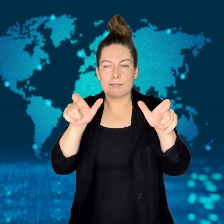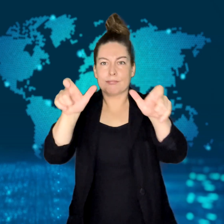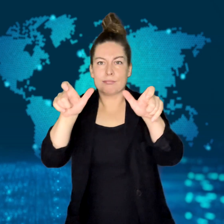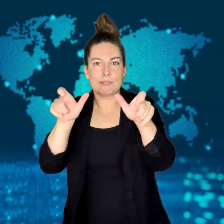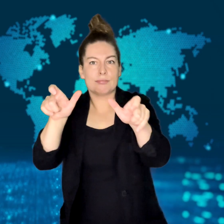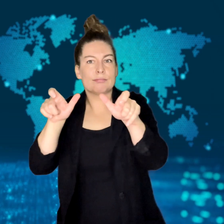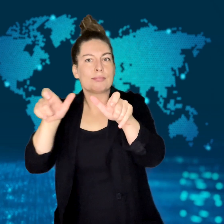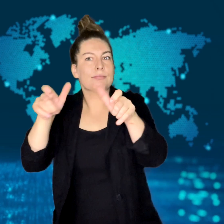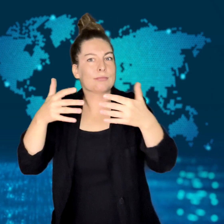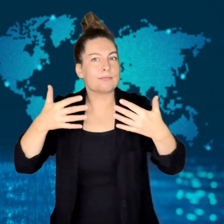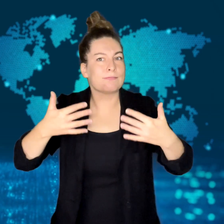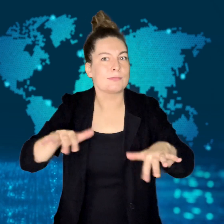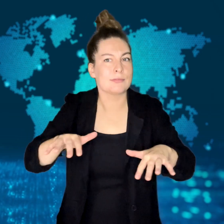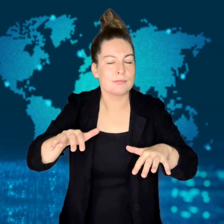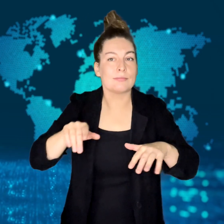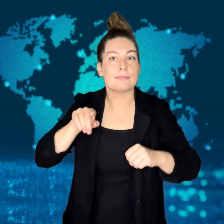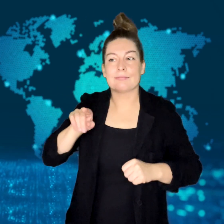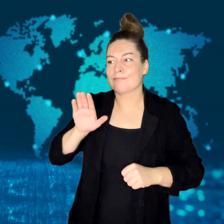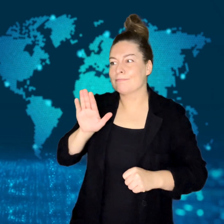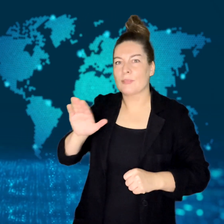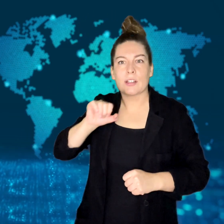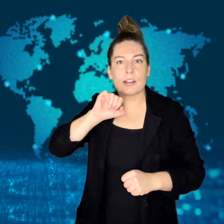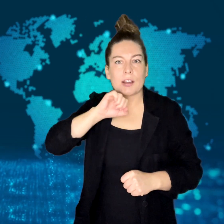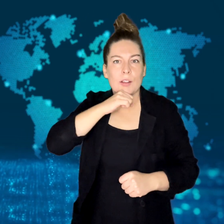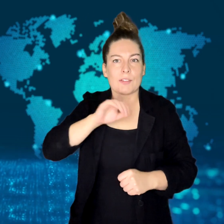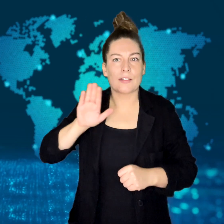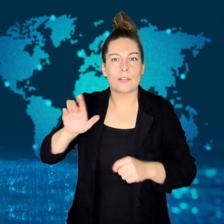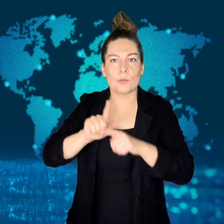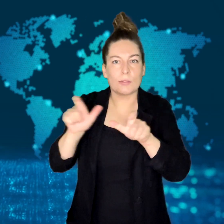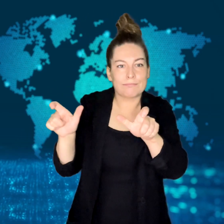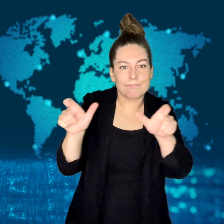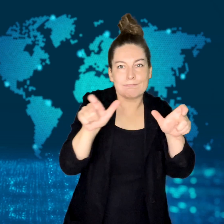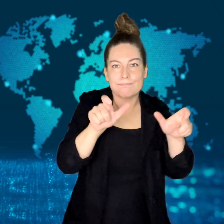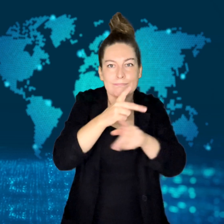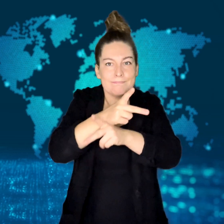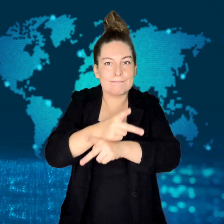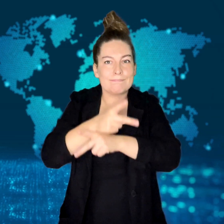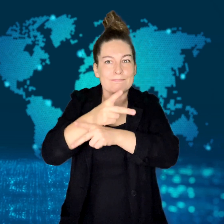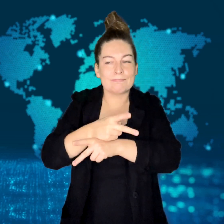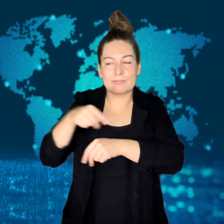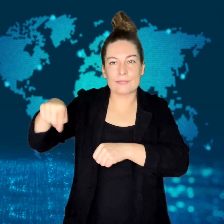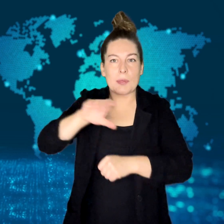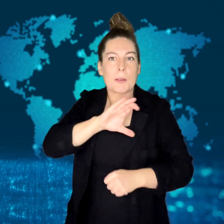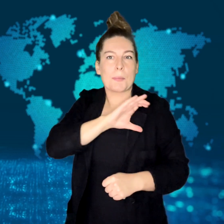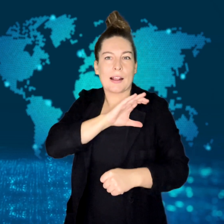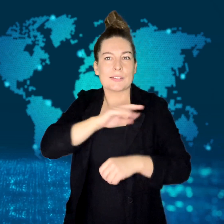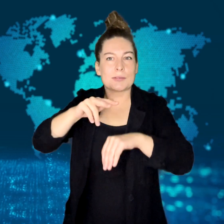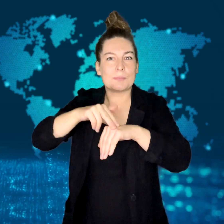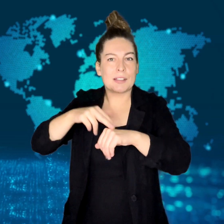territory protected by Taiwan, is defined by Taiwan as being